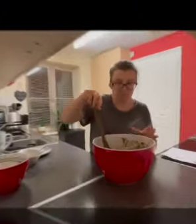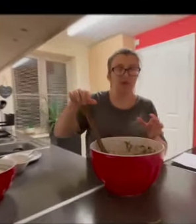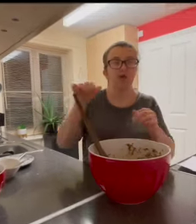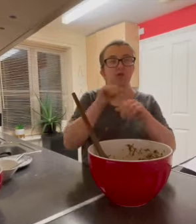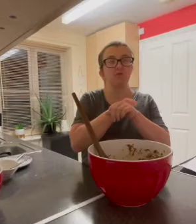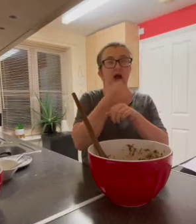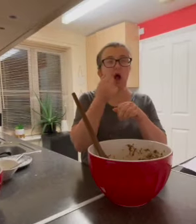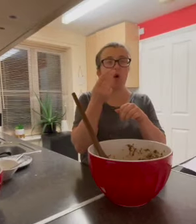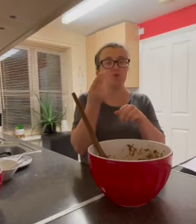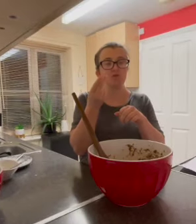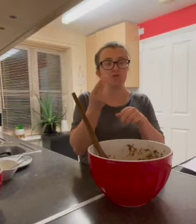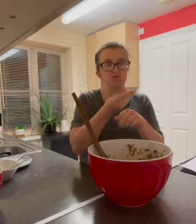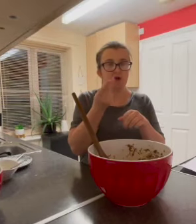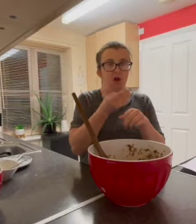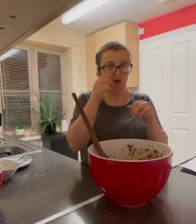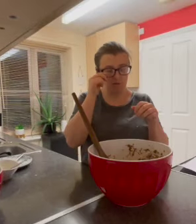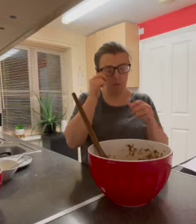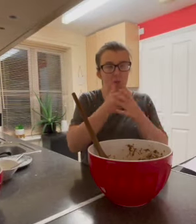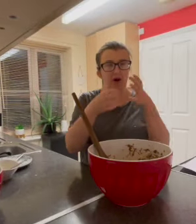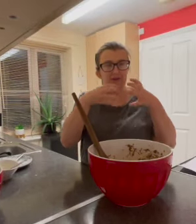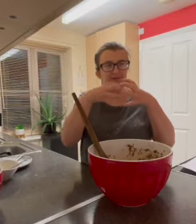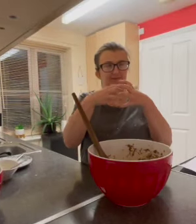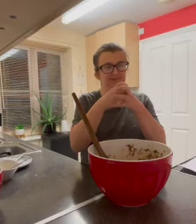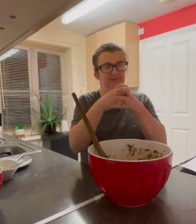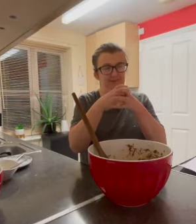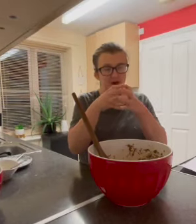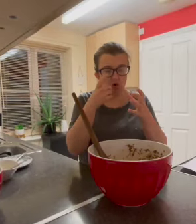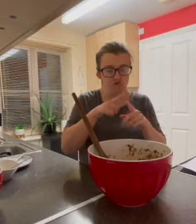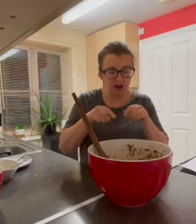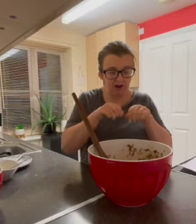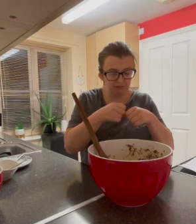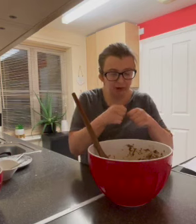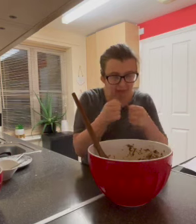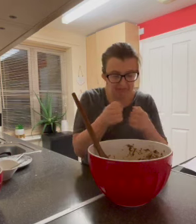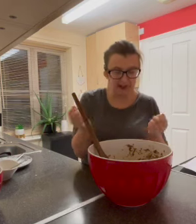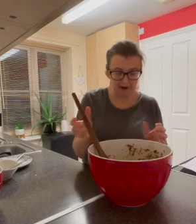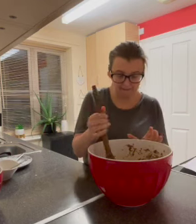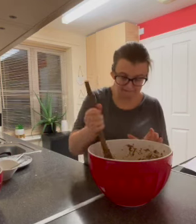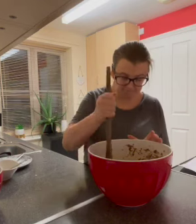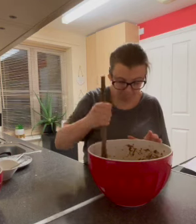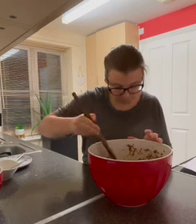Sometimes Dark Brown Sugar get stuck together so don't forget to break them apart.